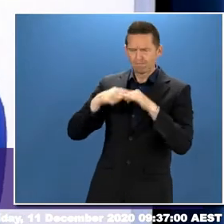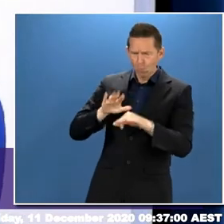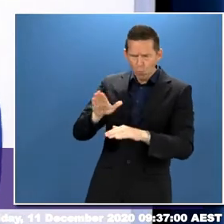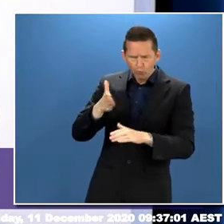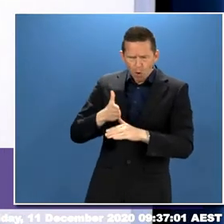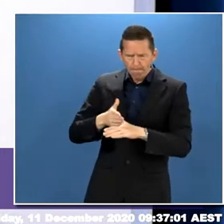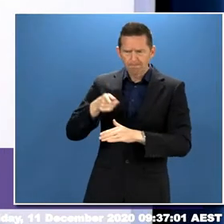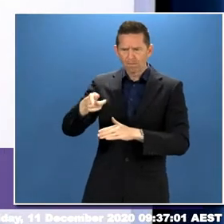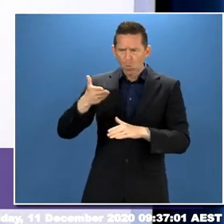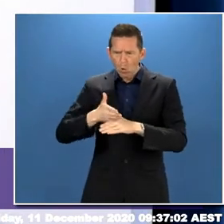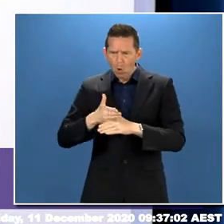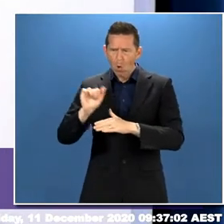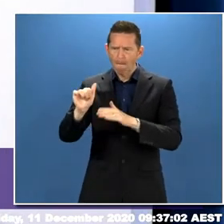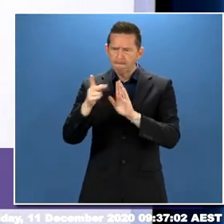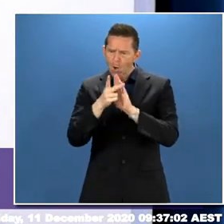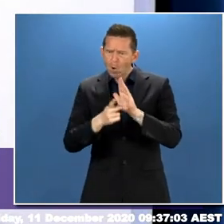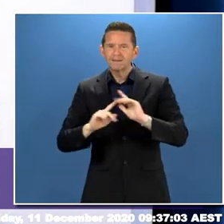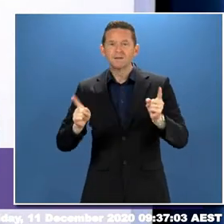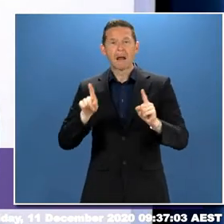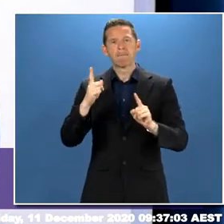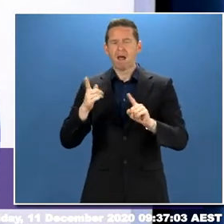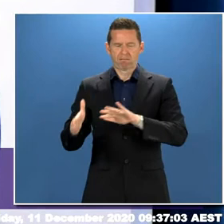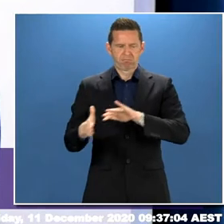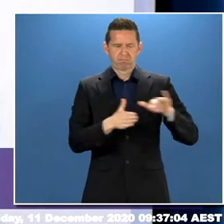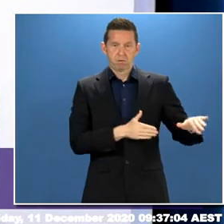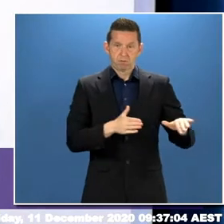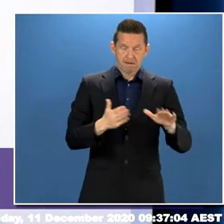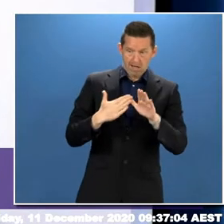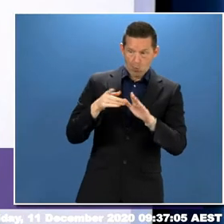policies might be, but I would like to start, if you are agreeable, with